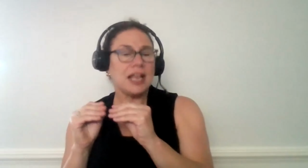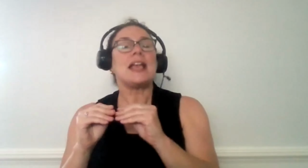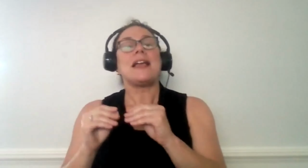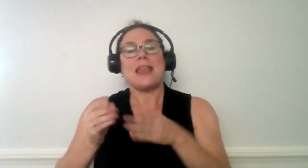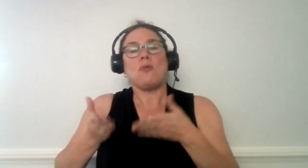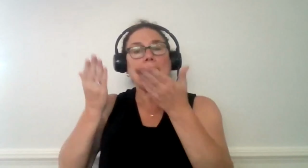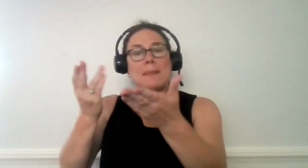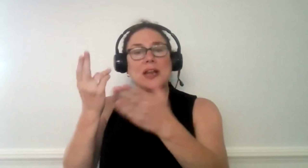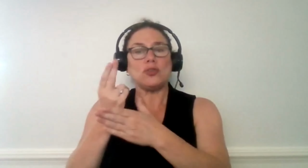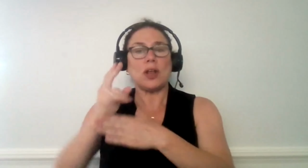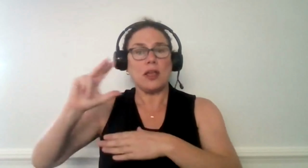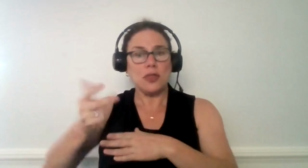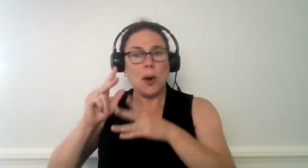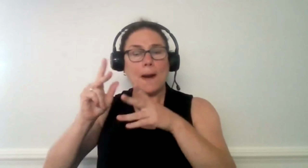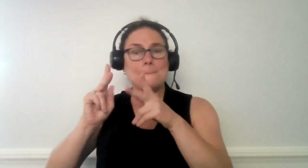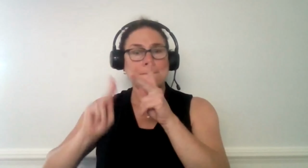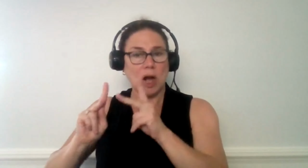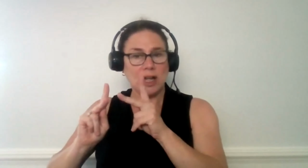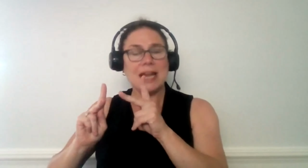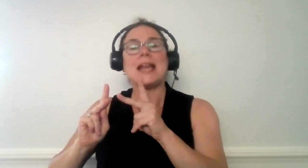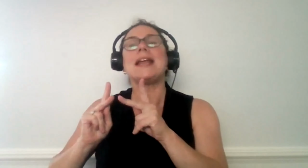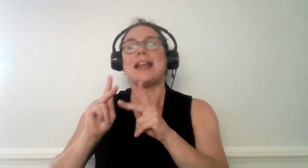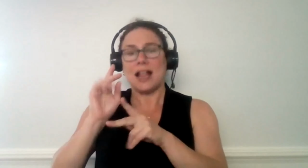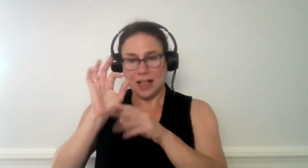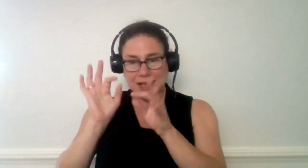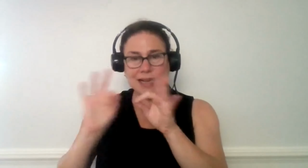Does UC have plans to make the service available?"